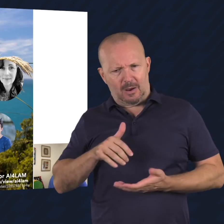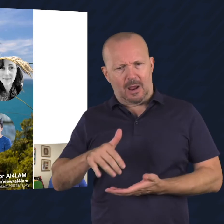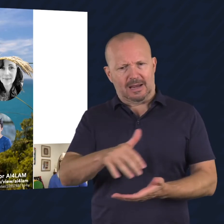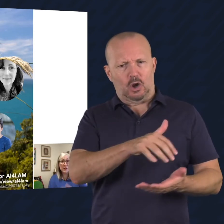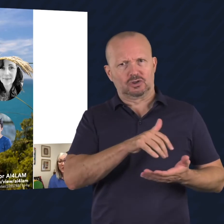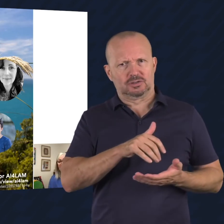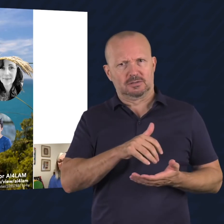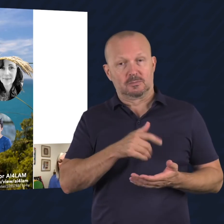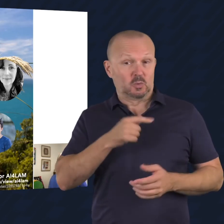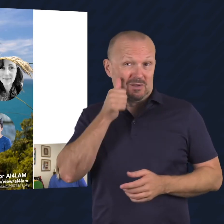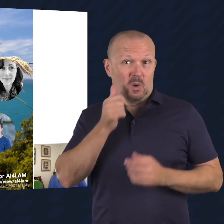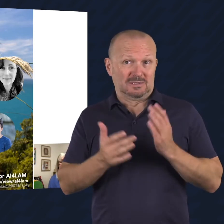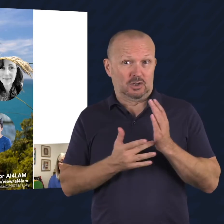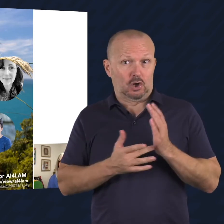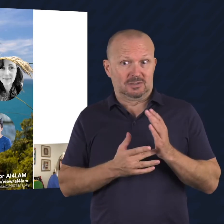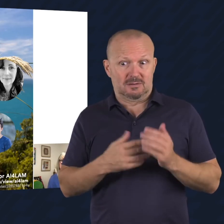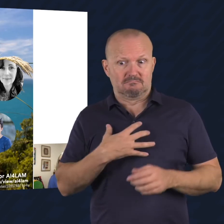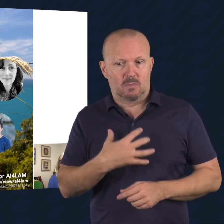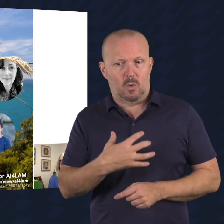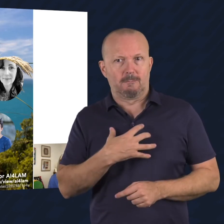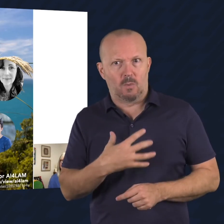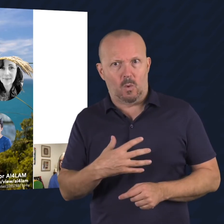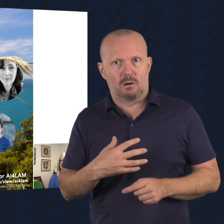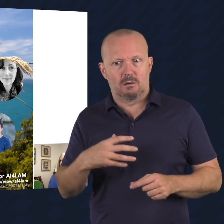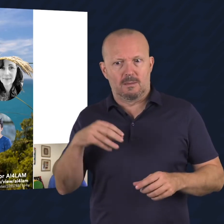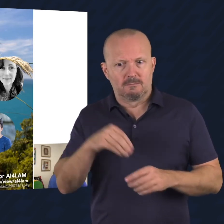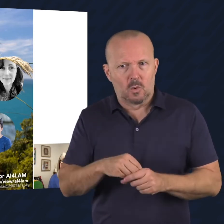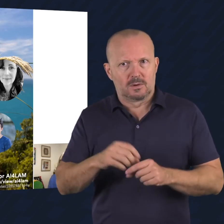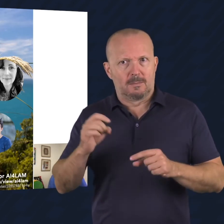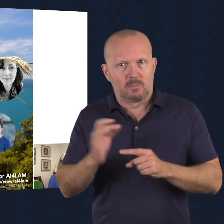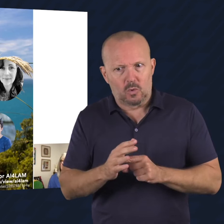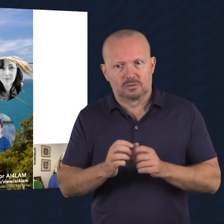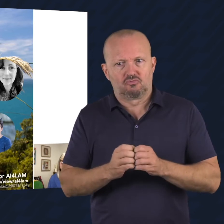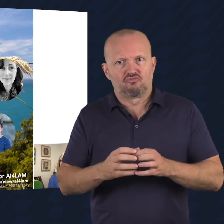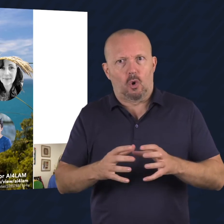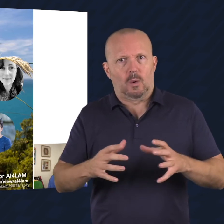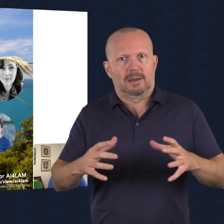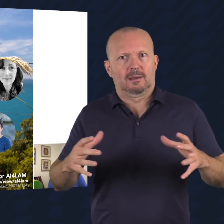Because, we know technology is increasingly a part of how we manage our collections,